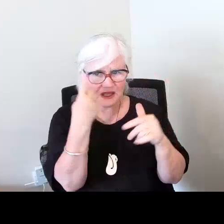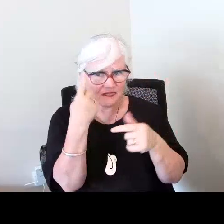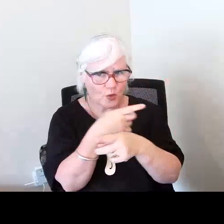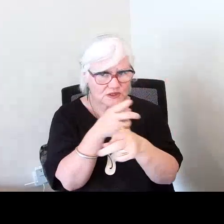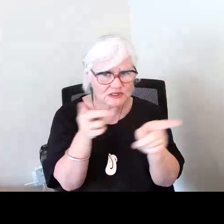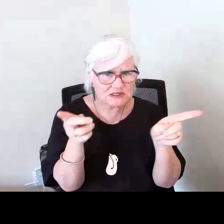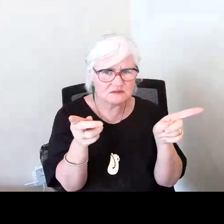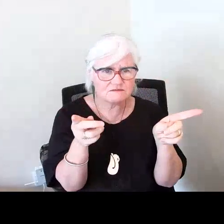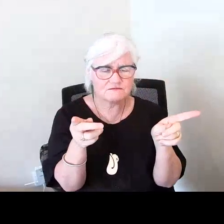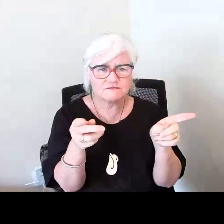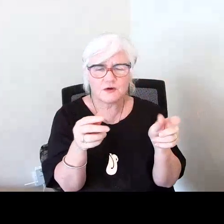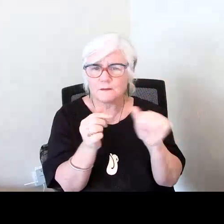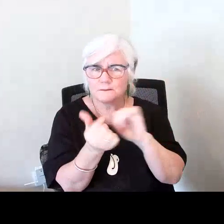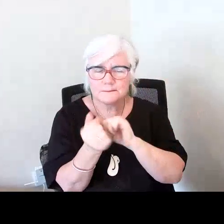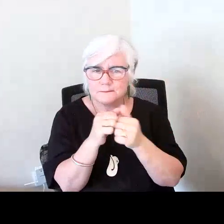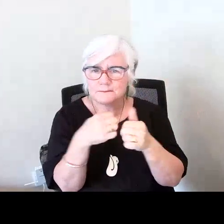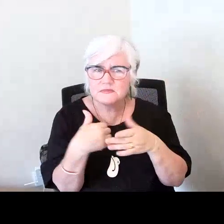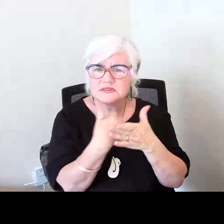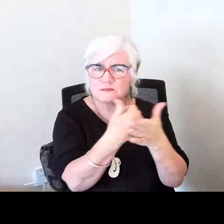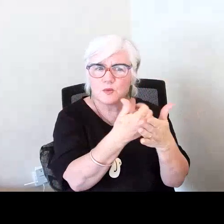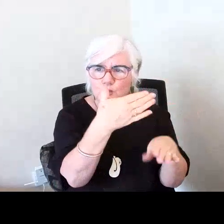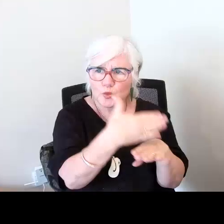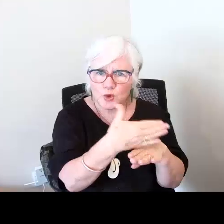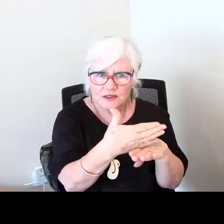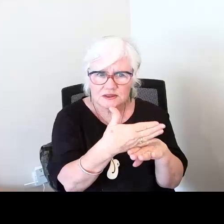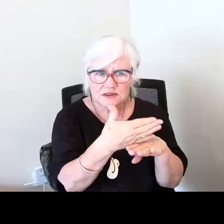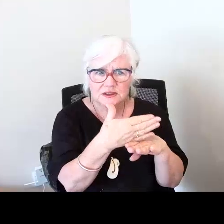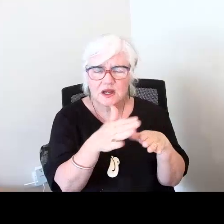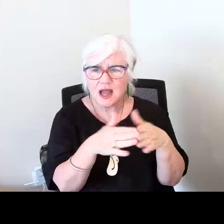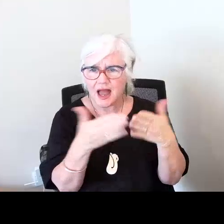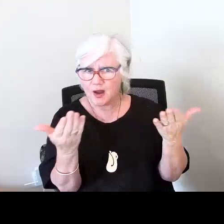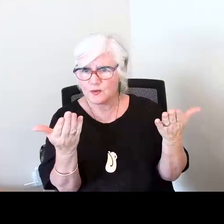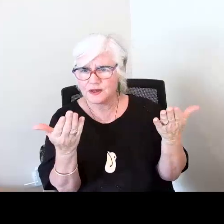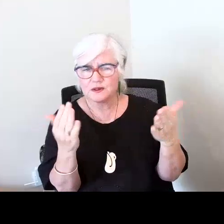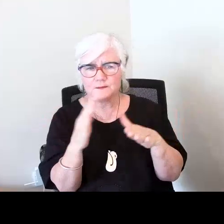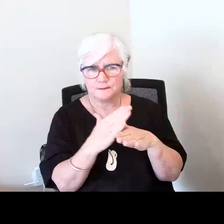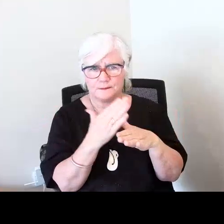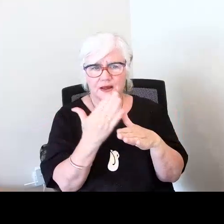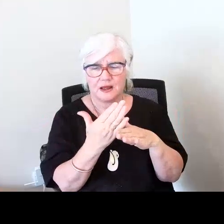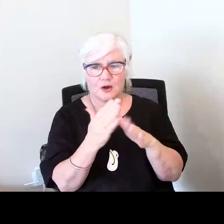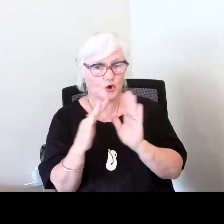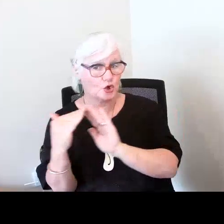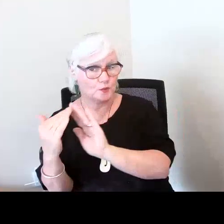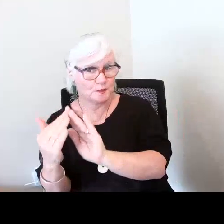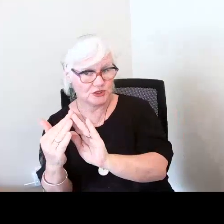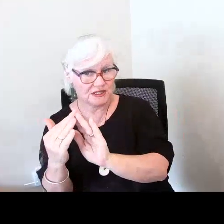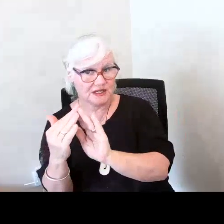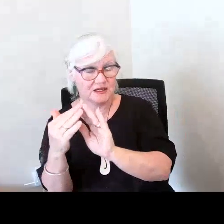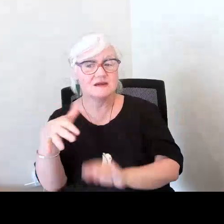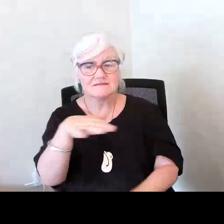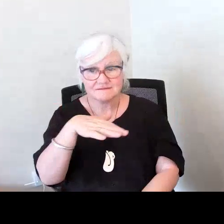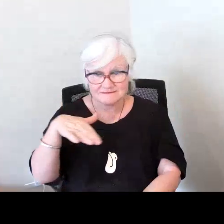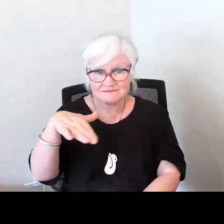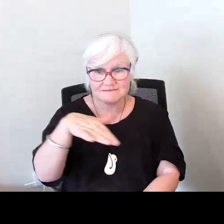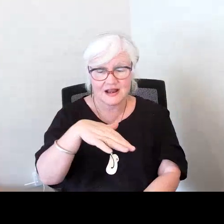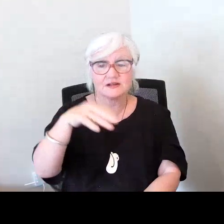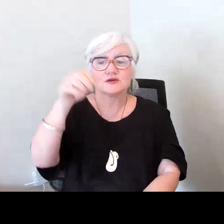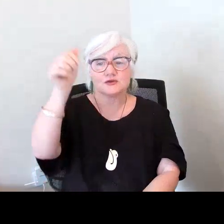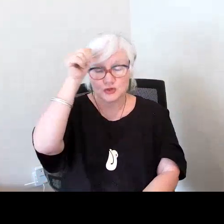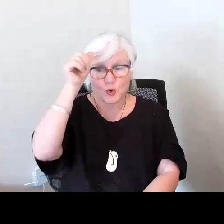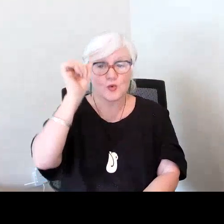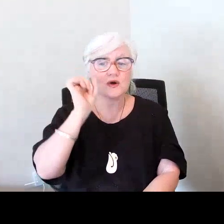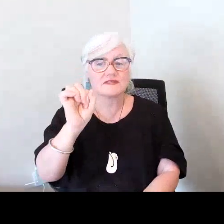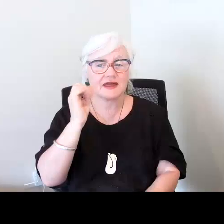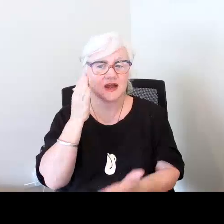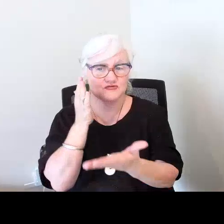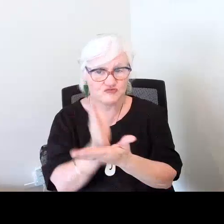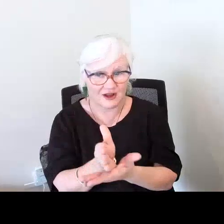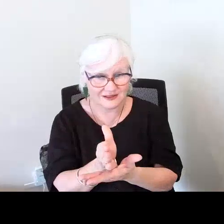workers of ways we can make sure our community and whānau know their rights? How can we make